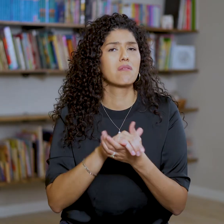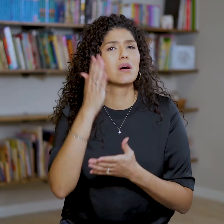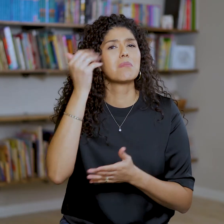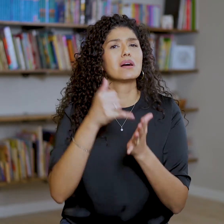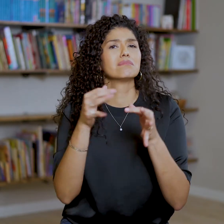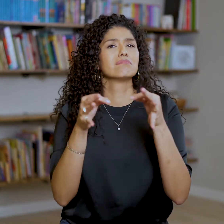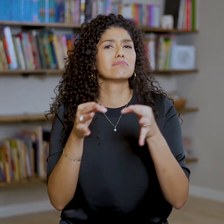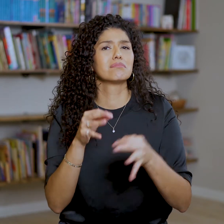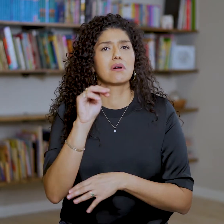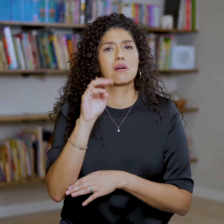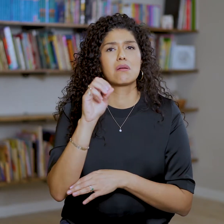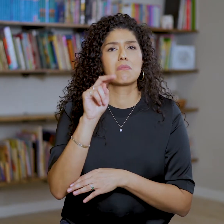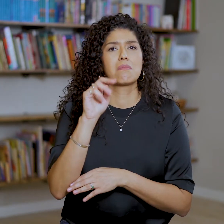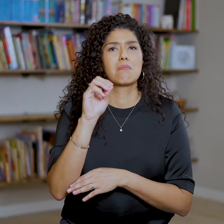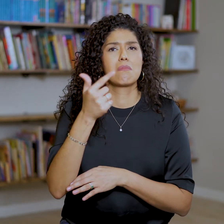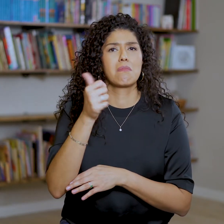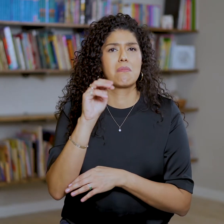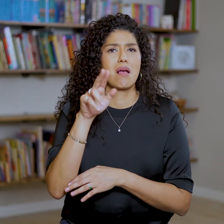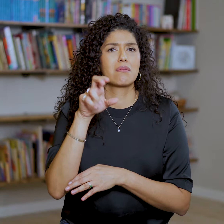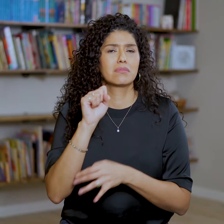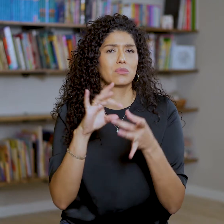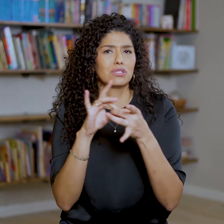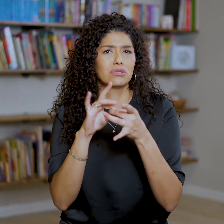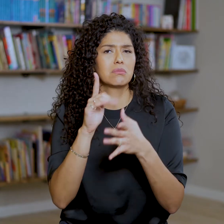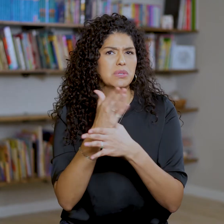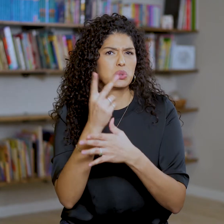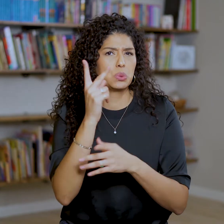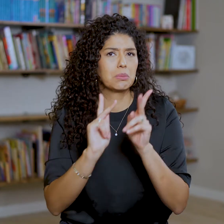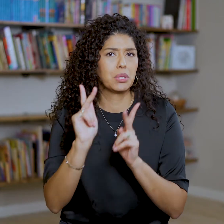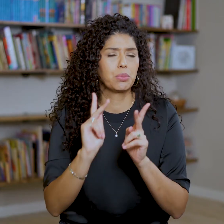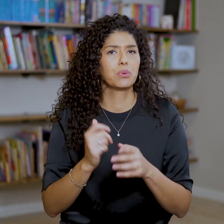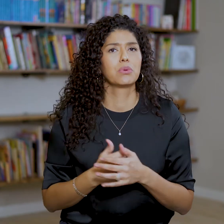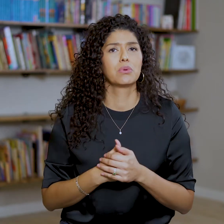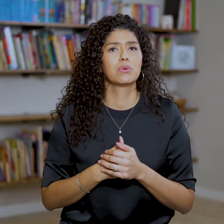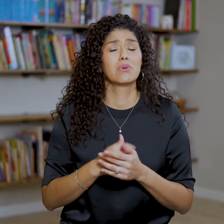because it describes a monogamous relationship.